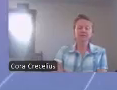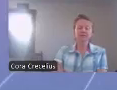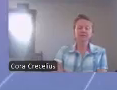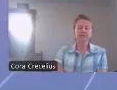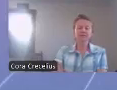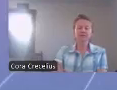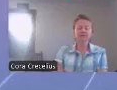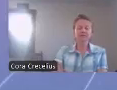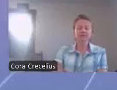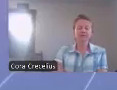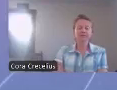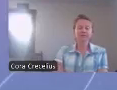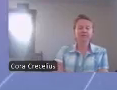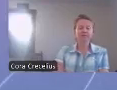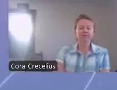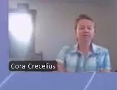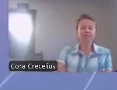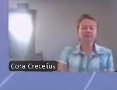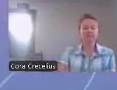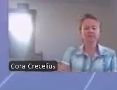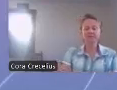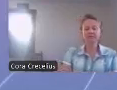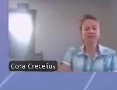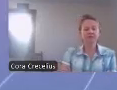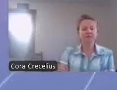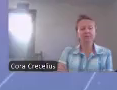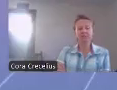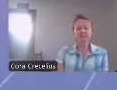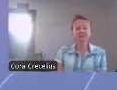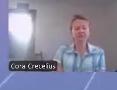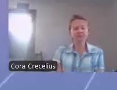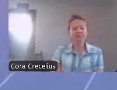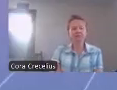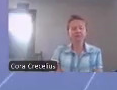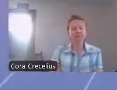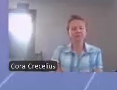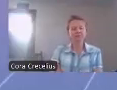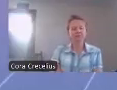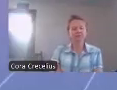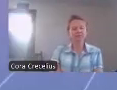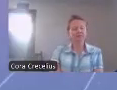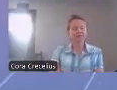to track syphilis progression in the body, and it led to about 100 men dying from syphilis